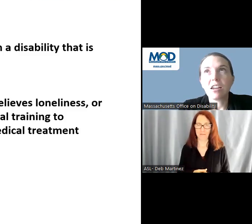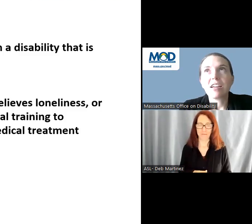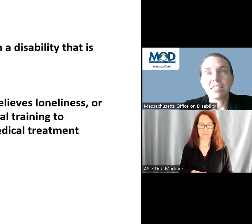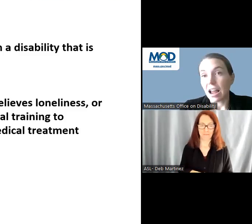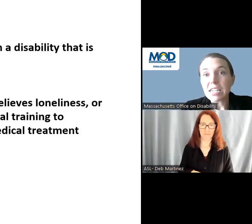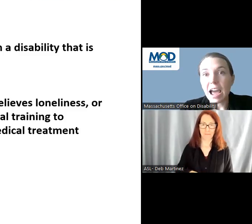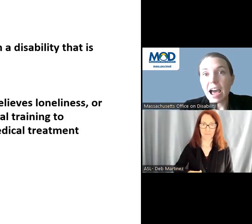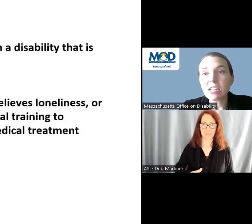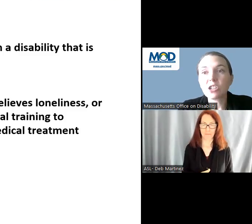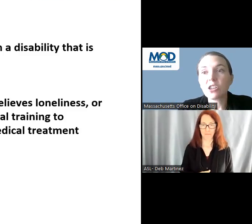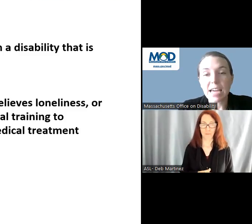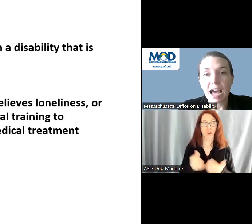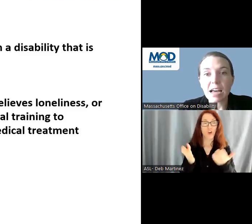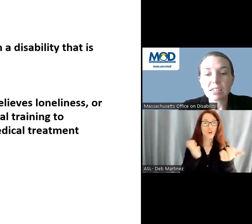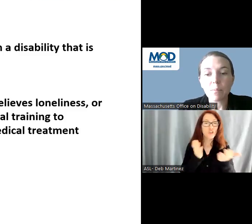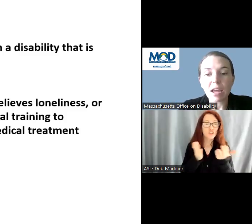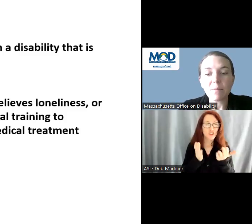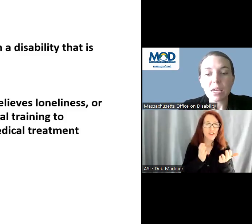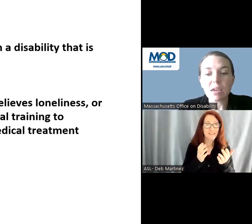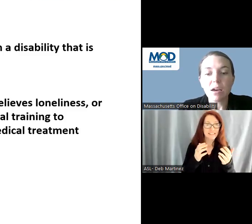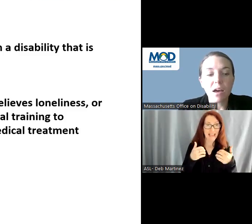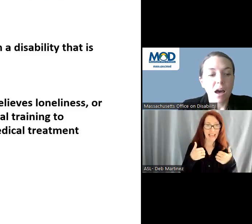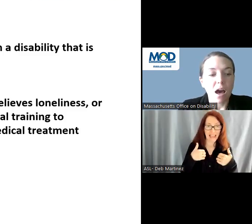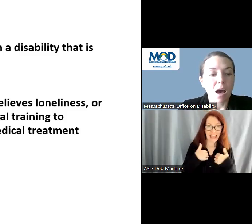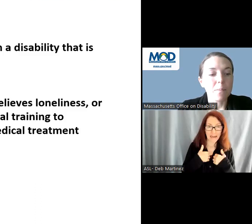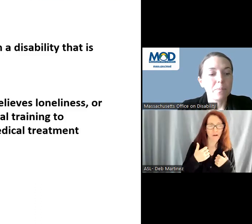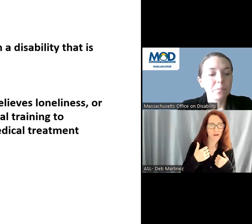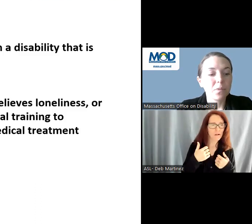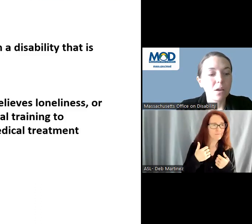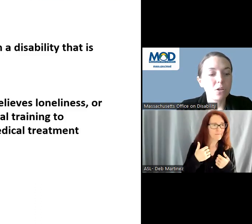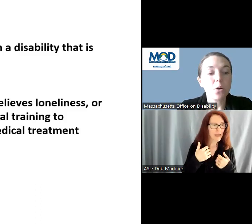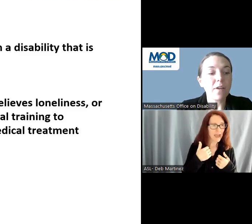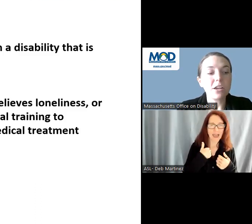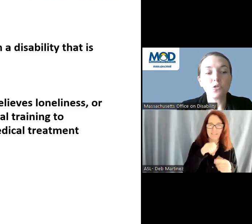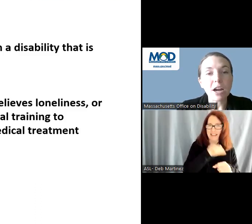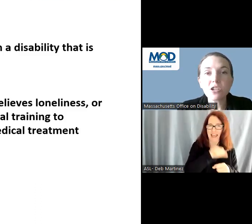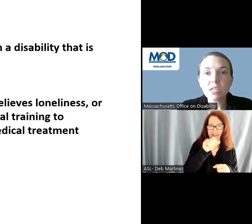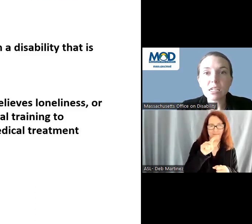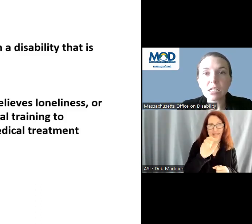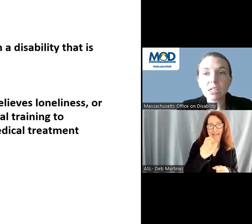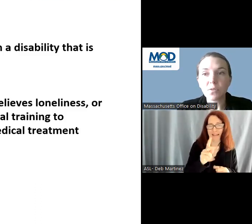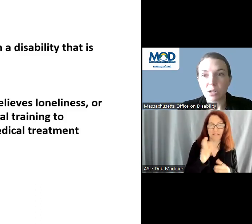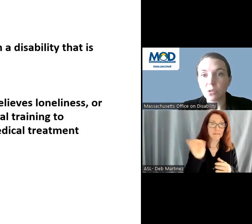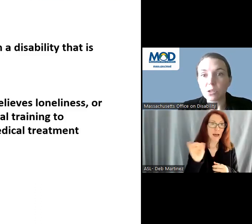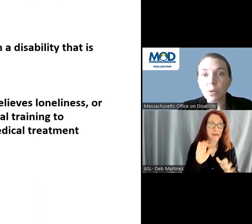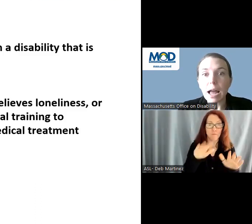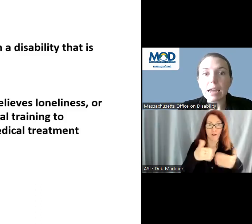it's gonna it's gonna have a task so that task might be providing directional assistance for someone